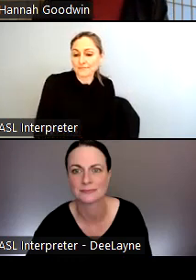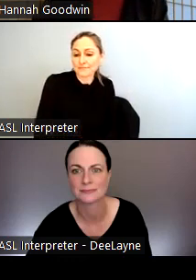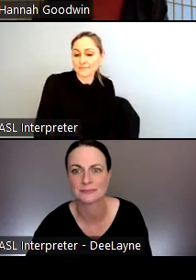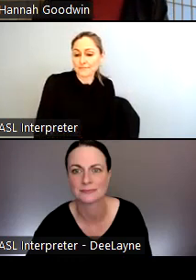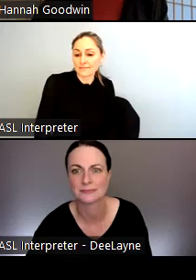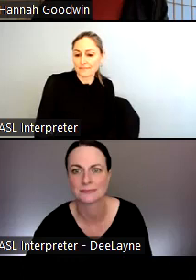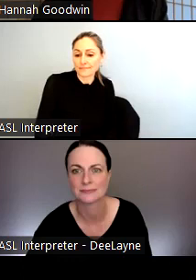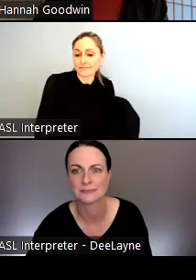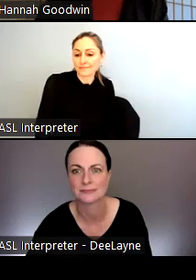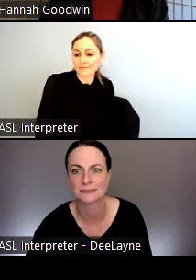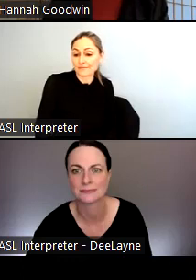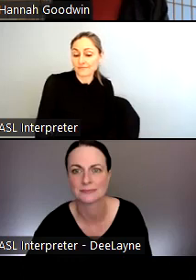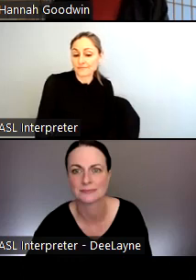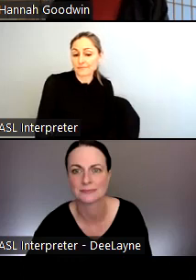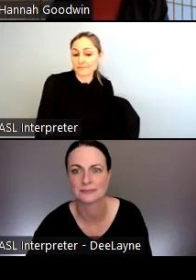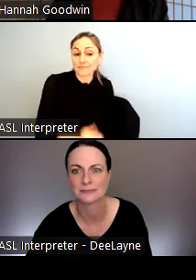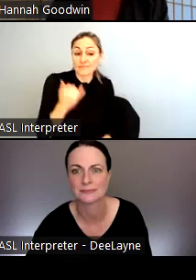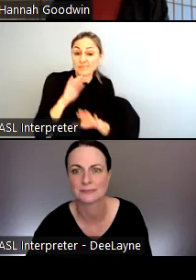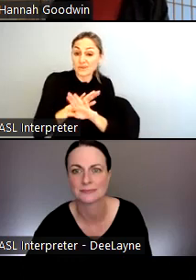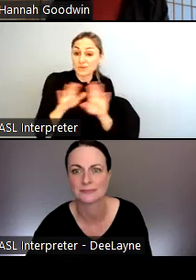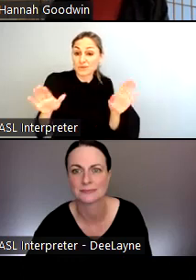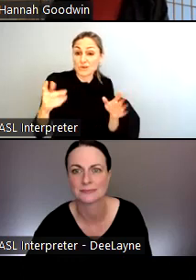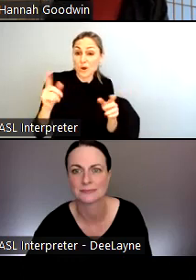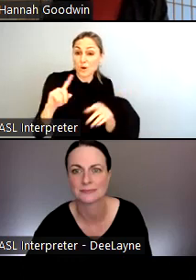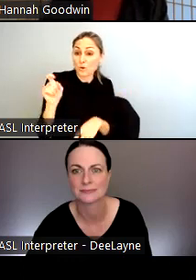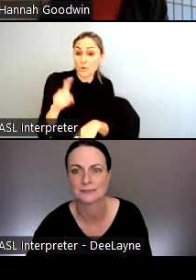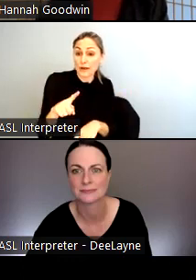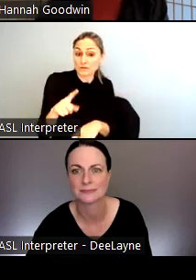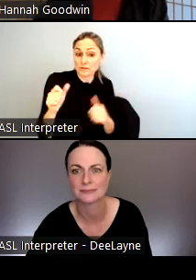And if there are no questions here, then we could go on to the next one.